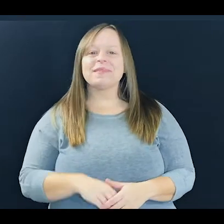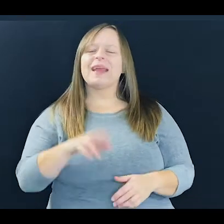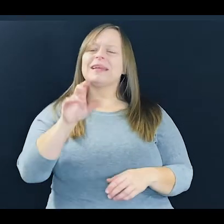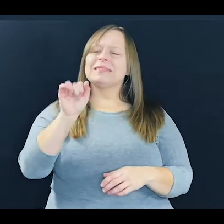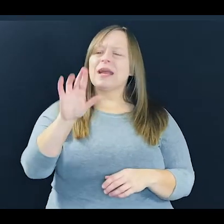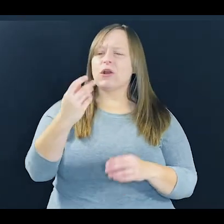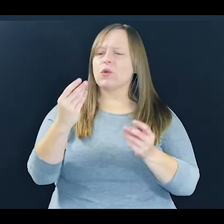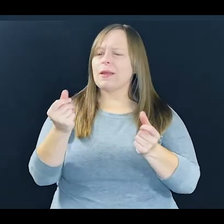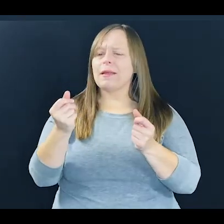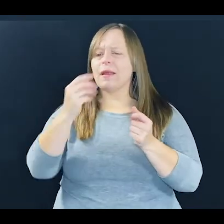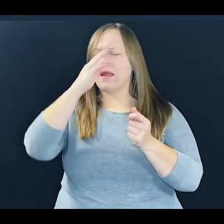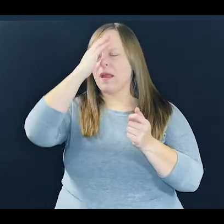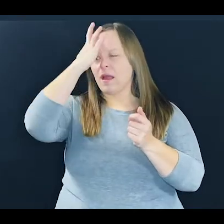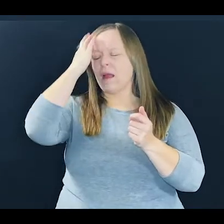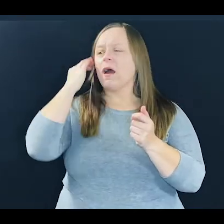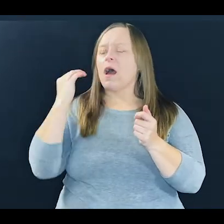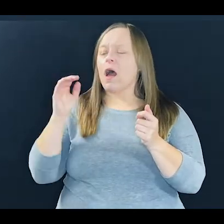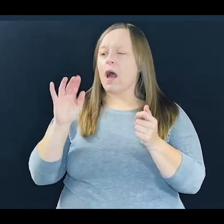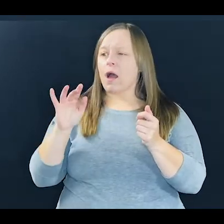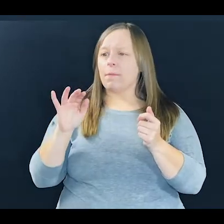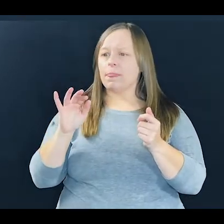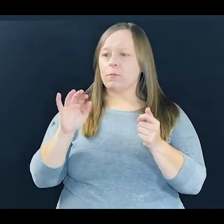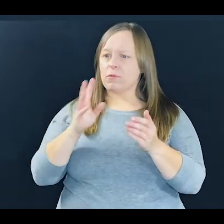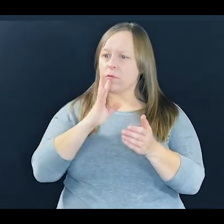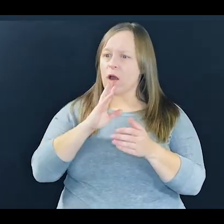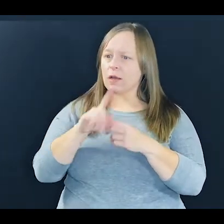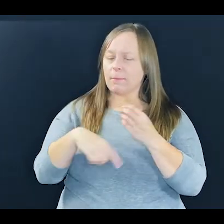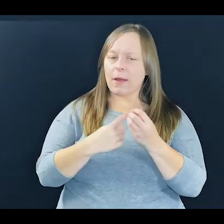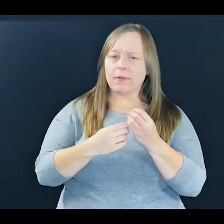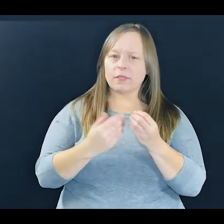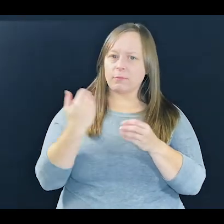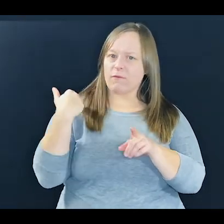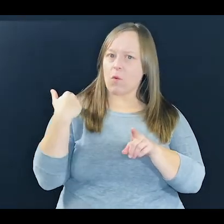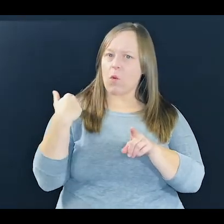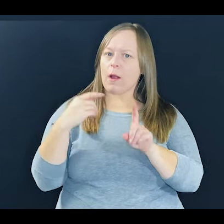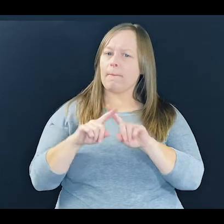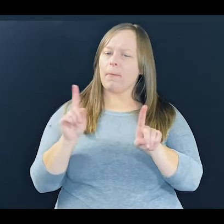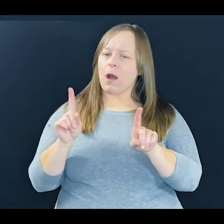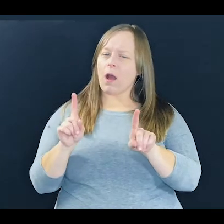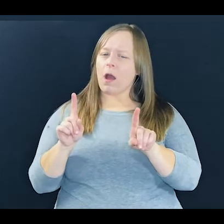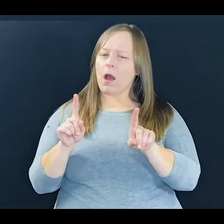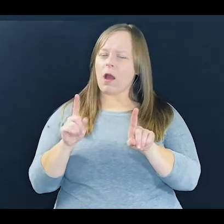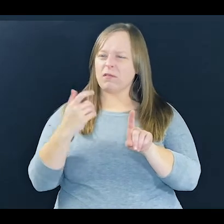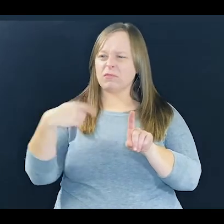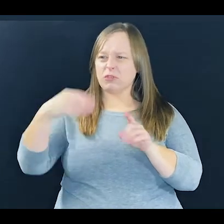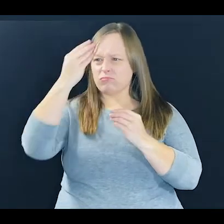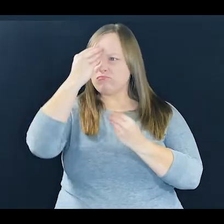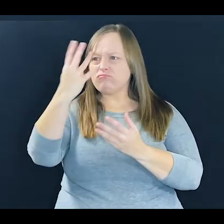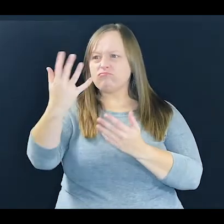And so Sarah, quickly, we have talked about this before, but just to let our audience